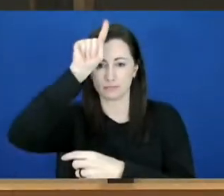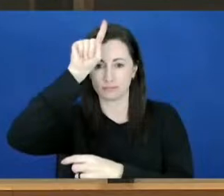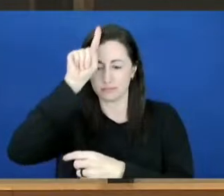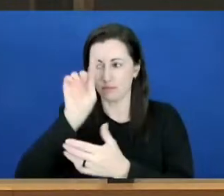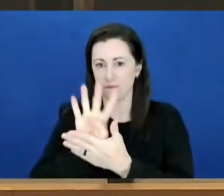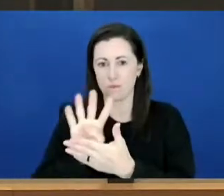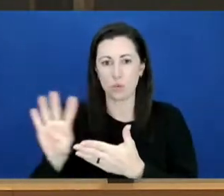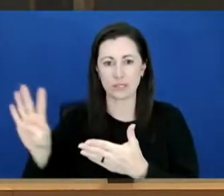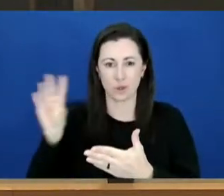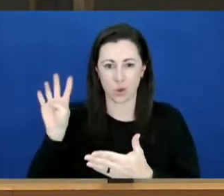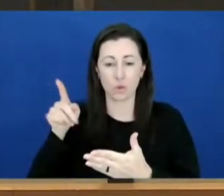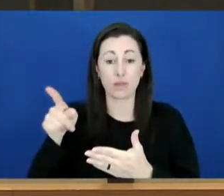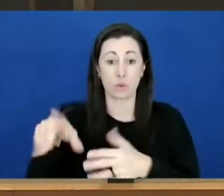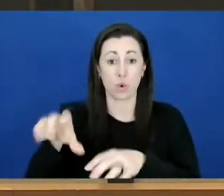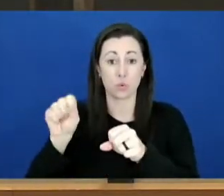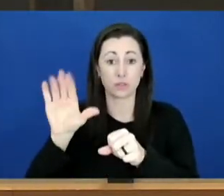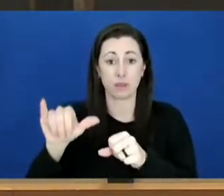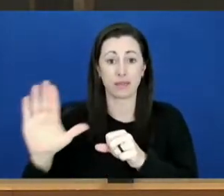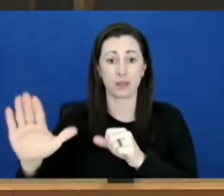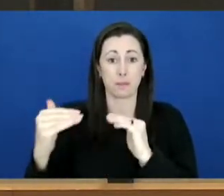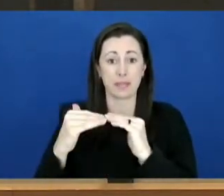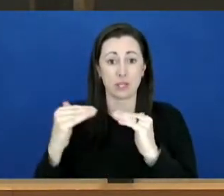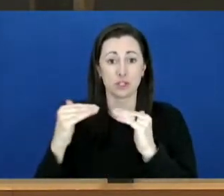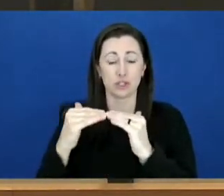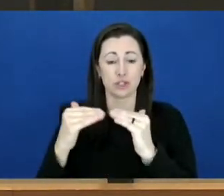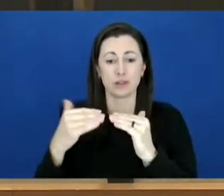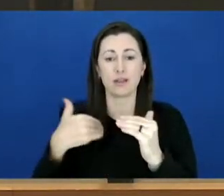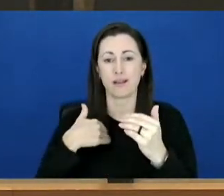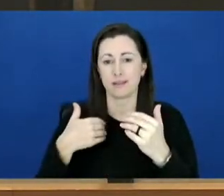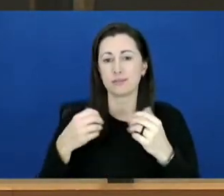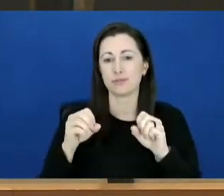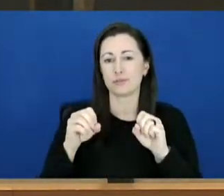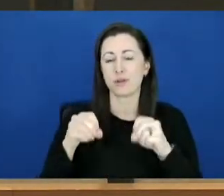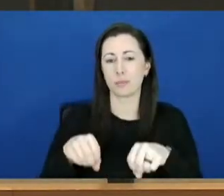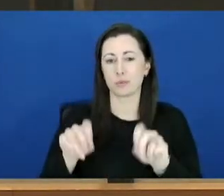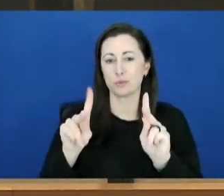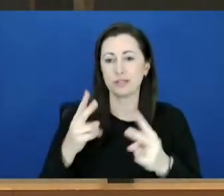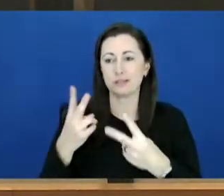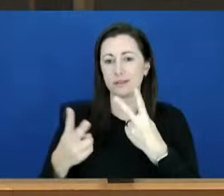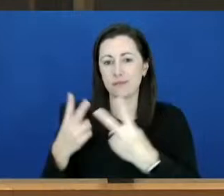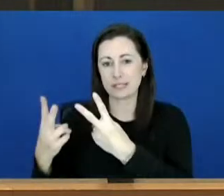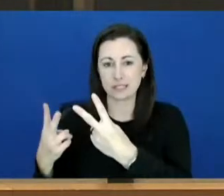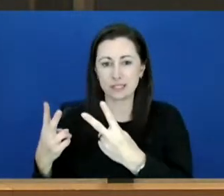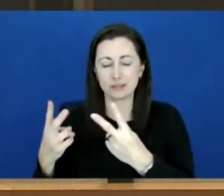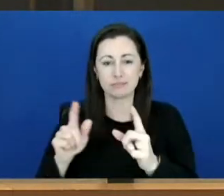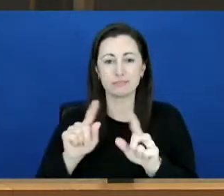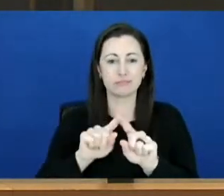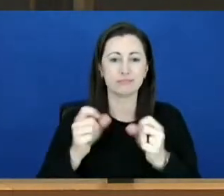SCHOOL, TRAVEL TO MECKLENBURG,